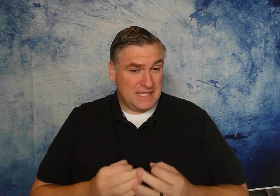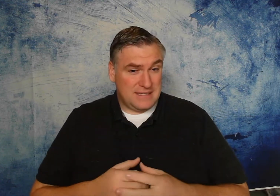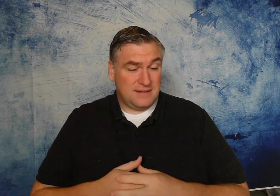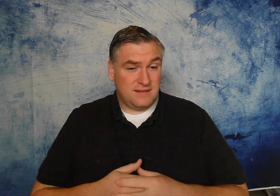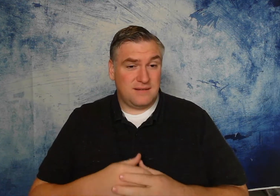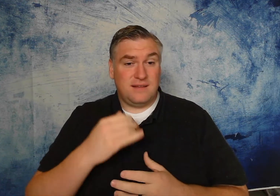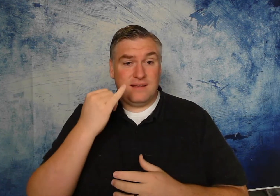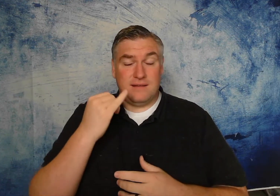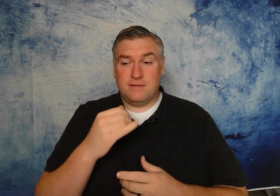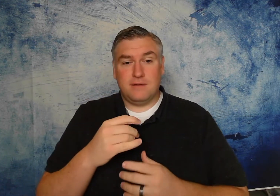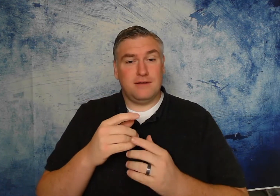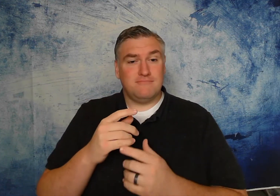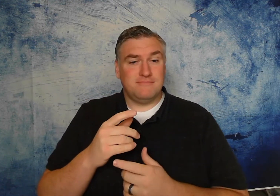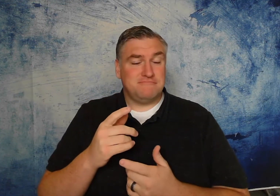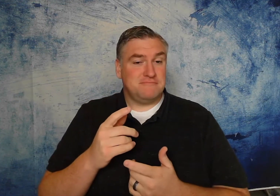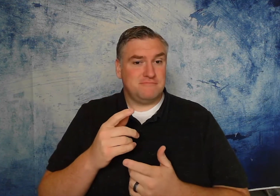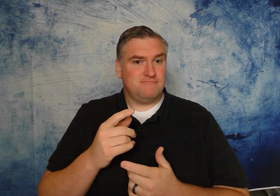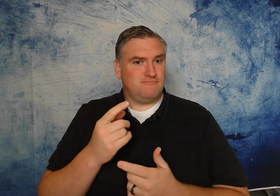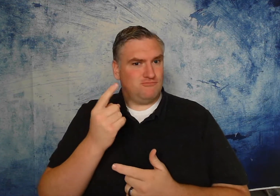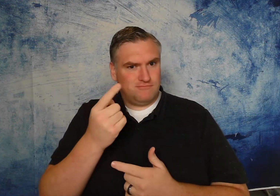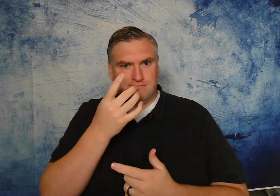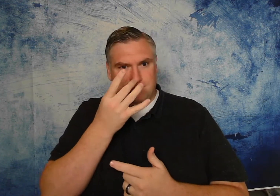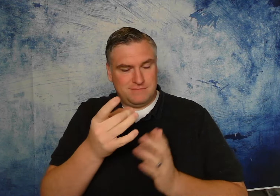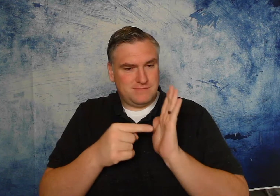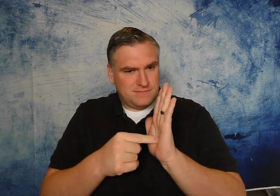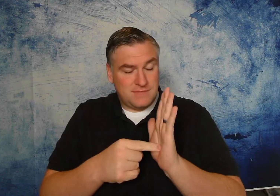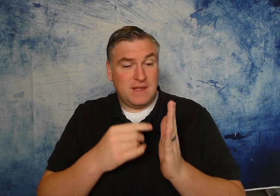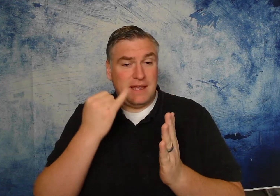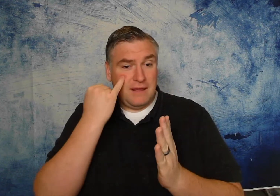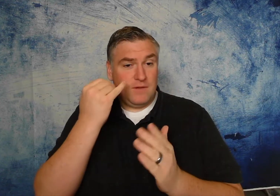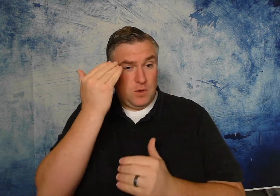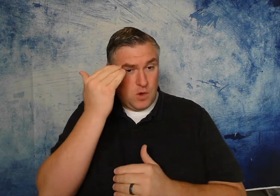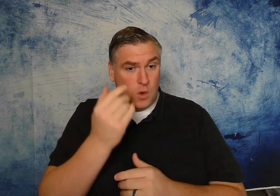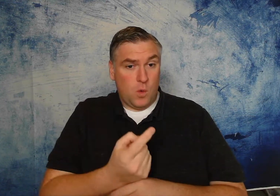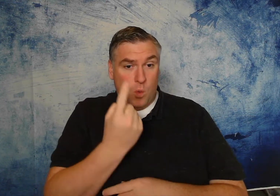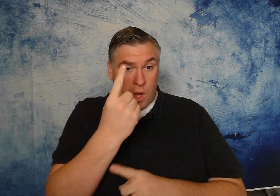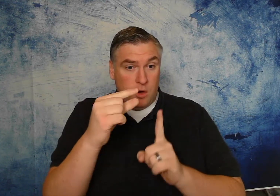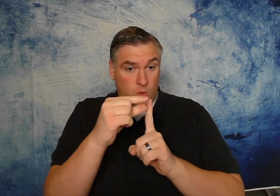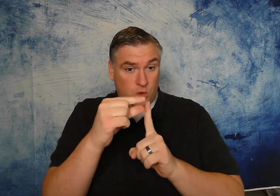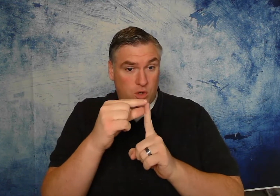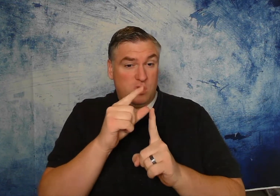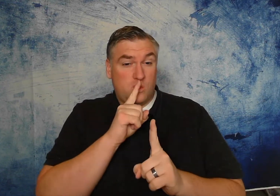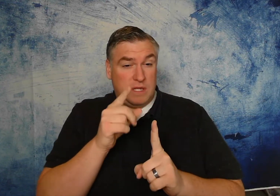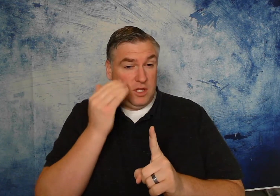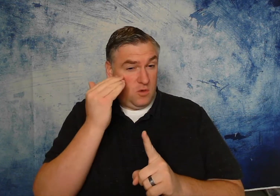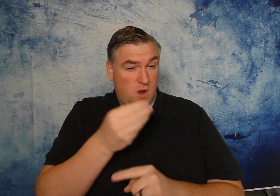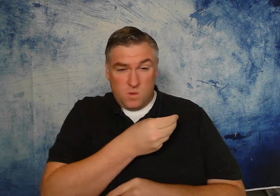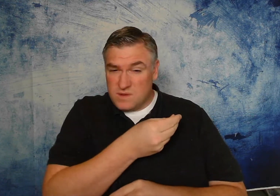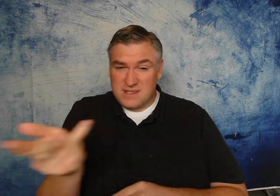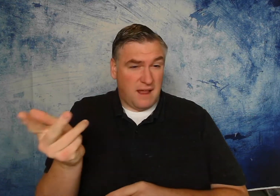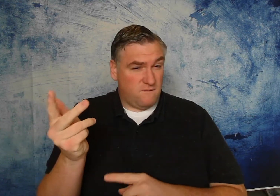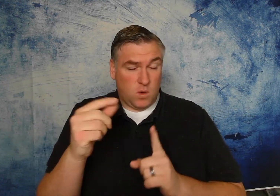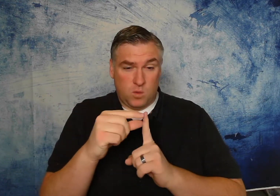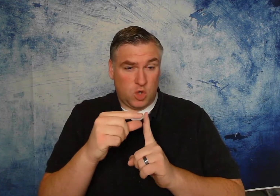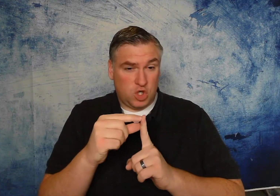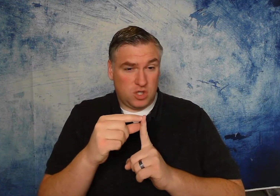Teach word families - an interesting example: if you know one word really you actually know